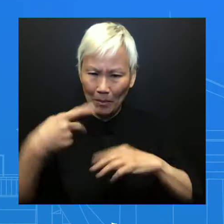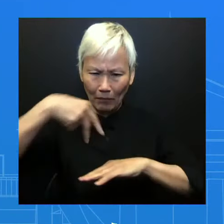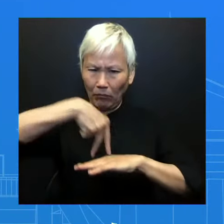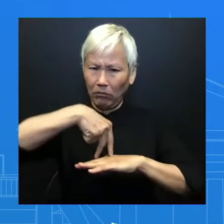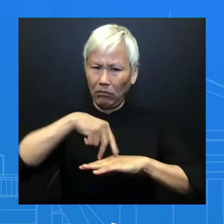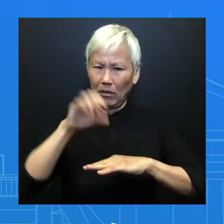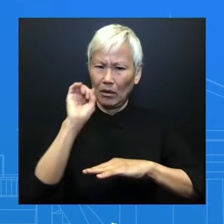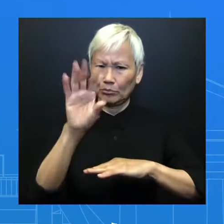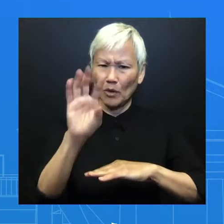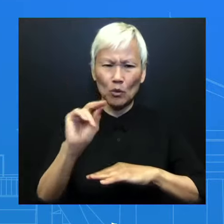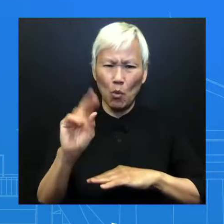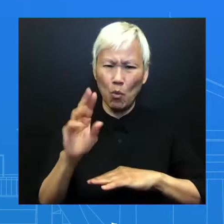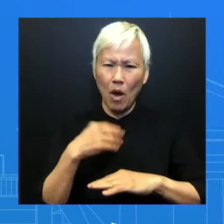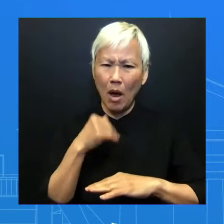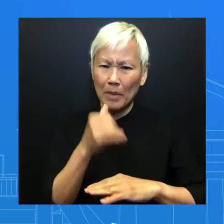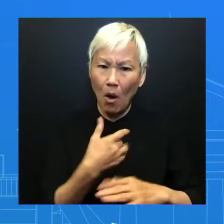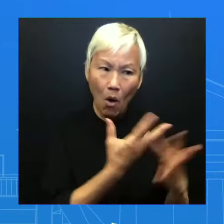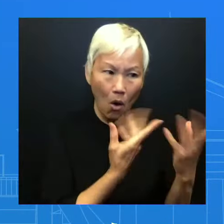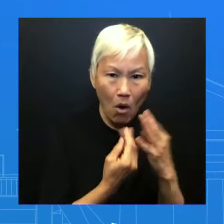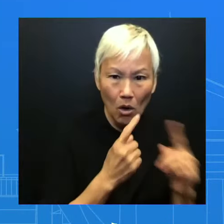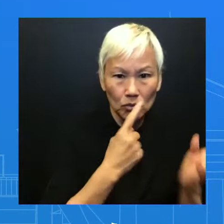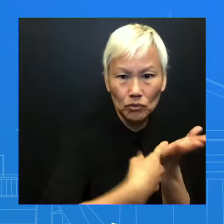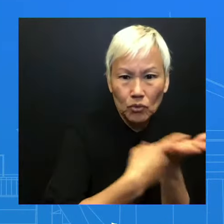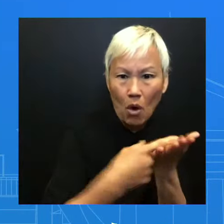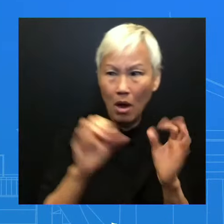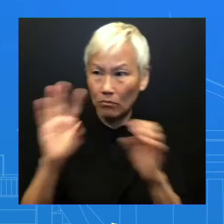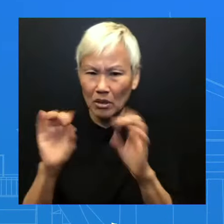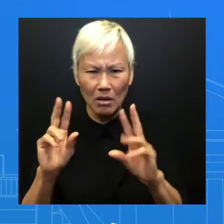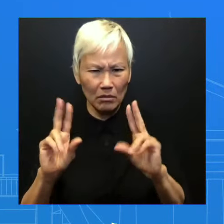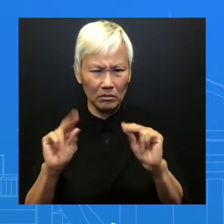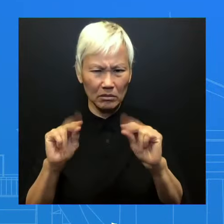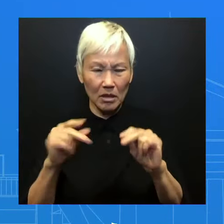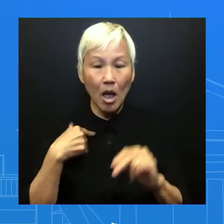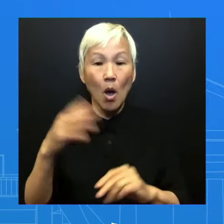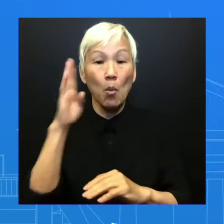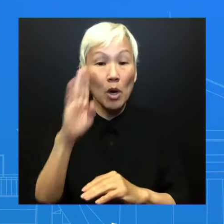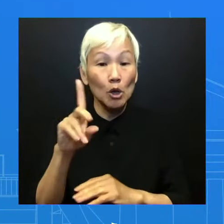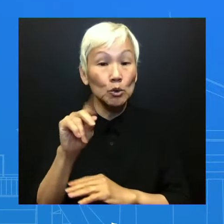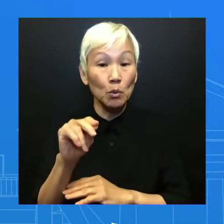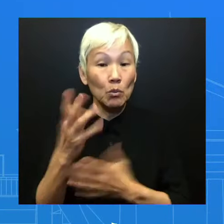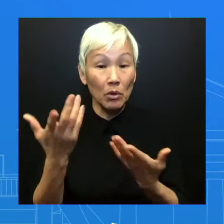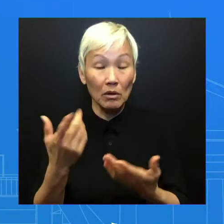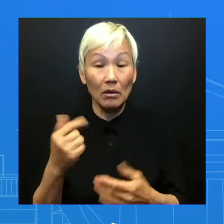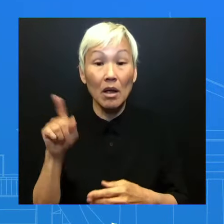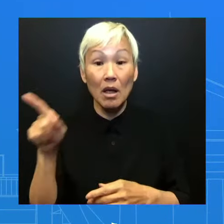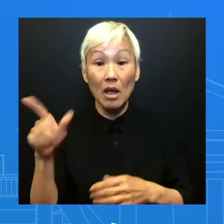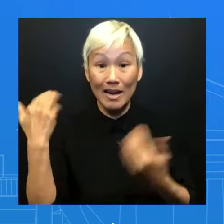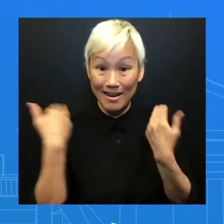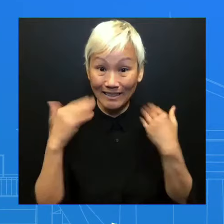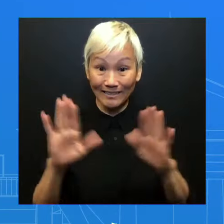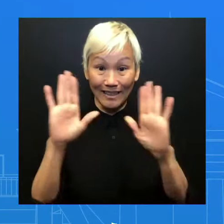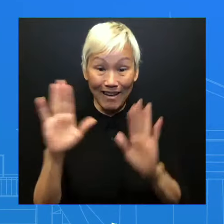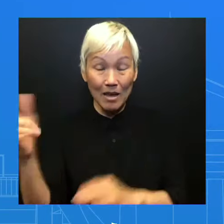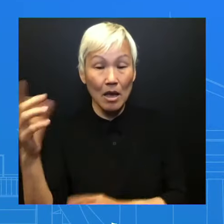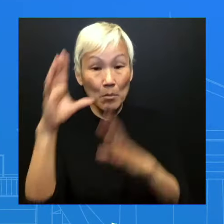What I can say is -- lay out what the President said on Sunday. He's been very clear what he's fighting for. Healthcare, right? Clean energy manufacturing.